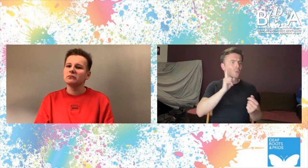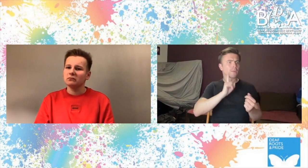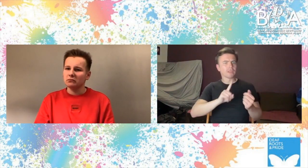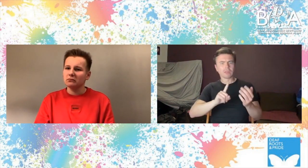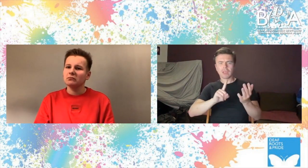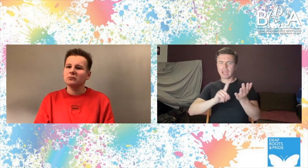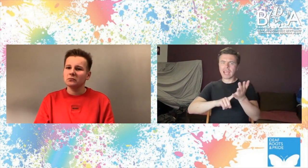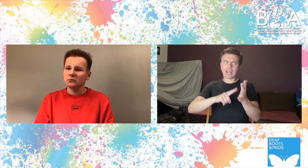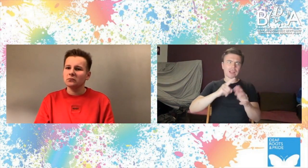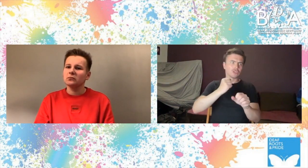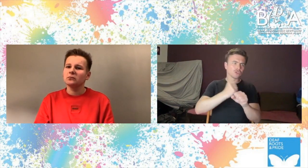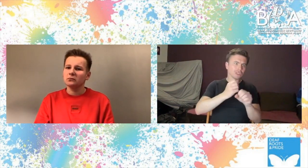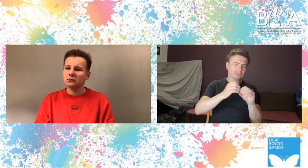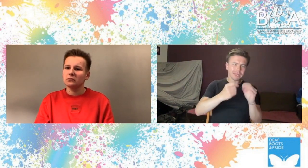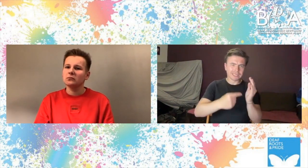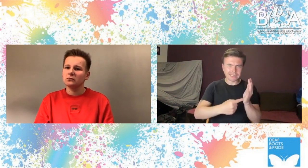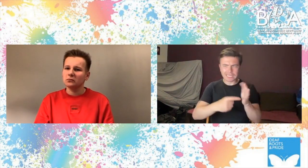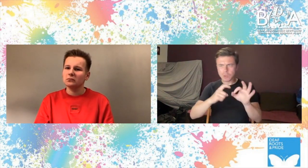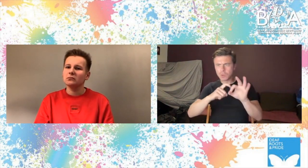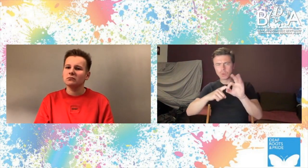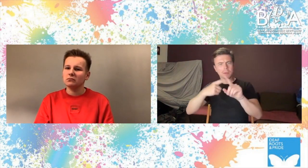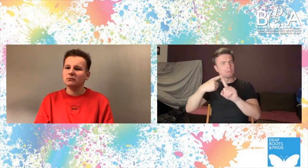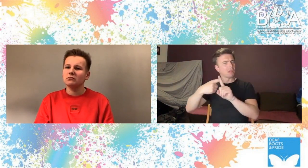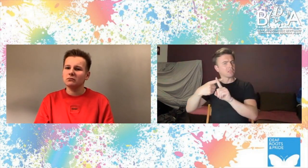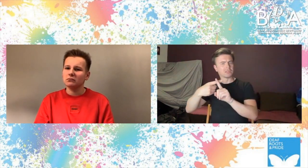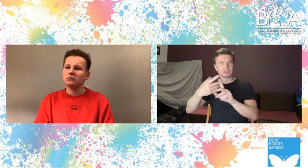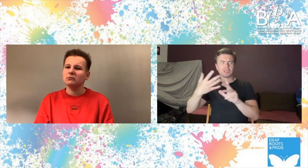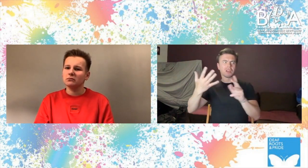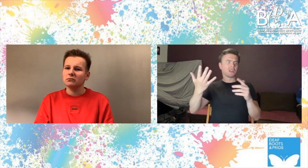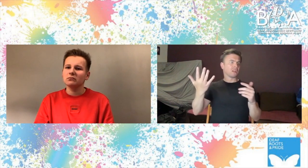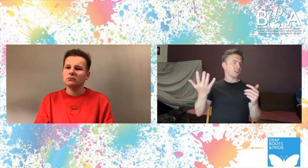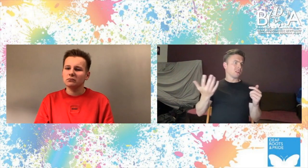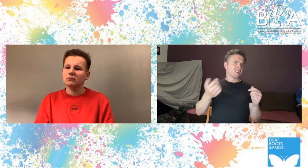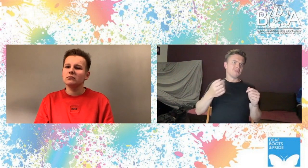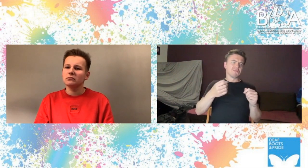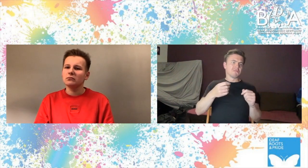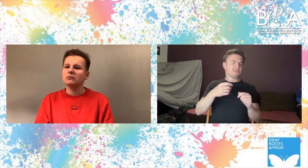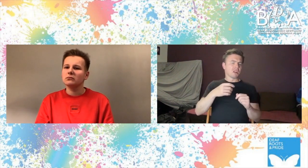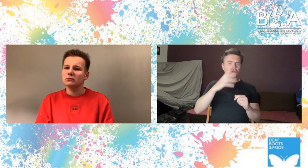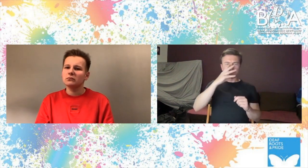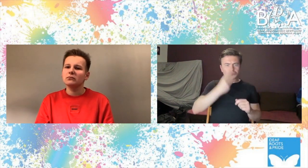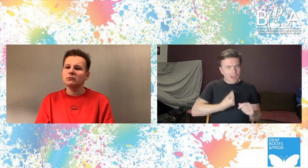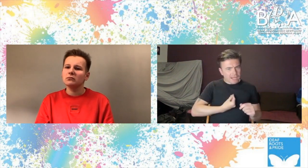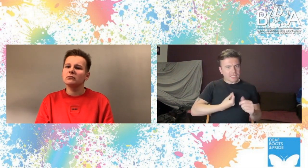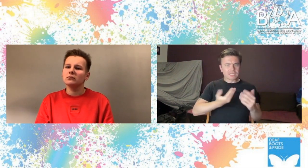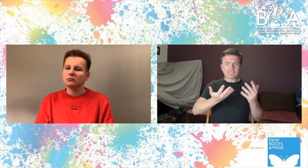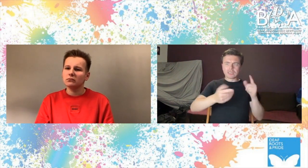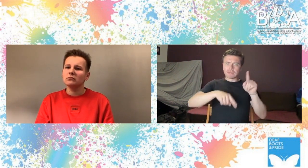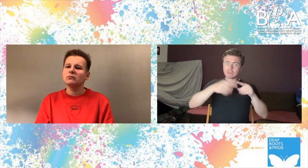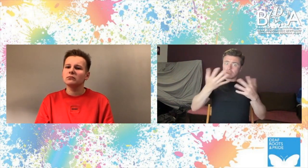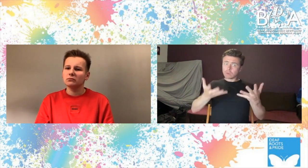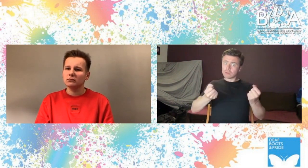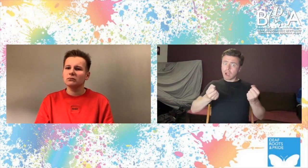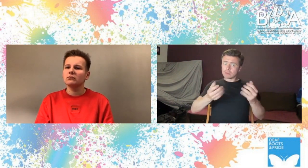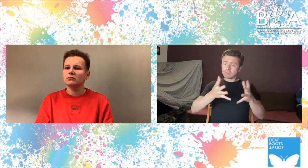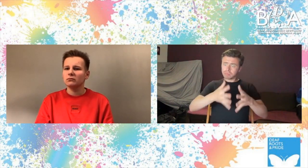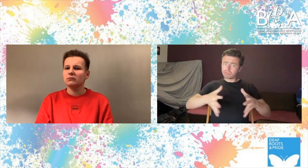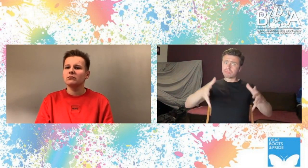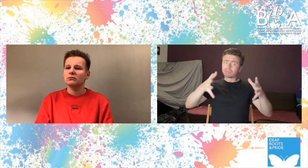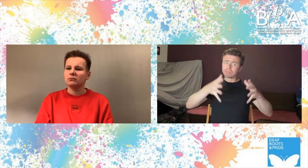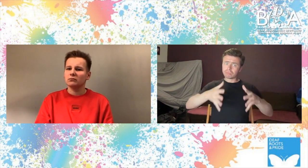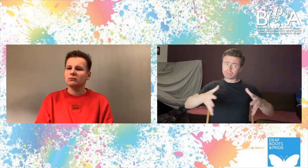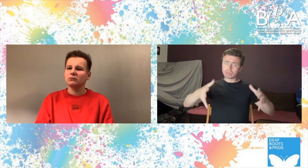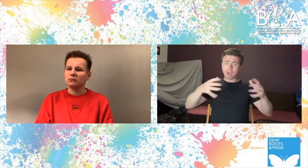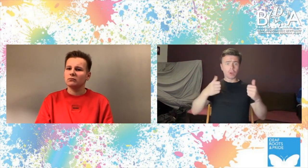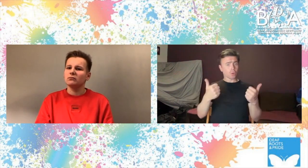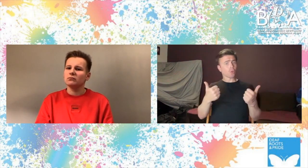women, LGBTQIA+ and trans. I think that is growing. And that’s something I like to see